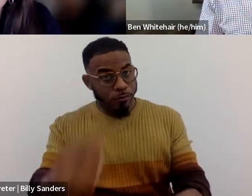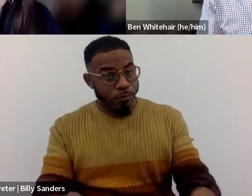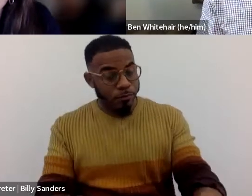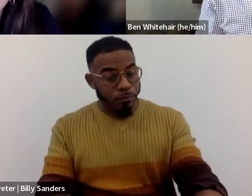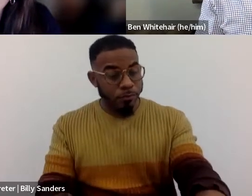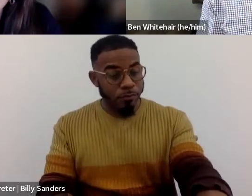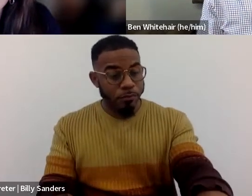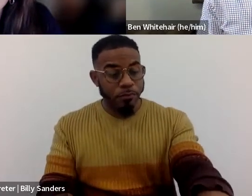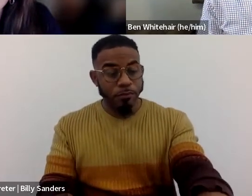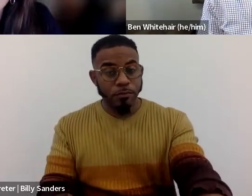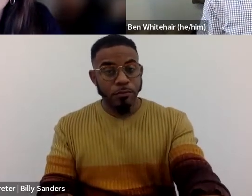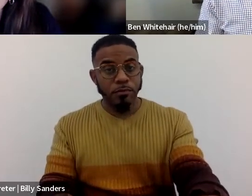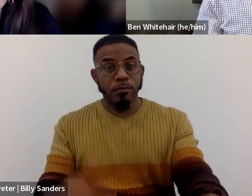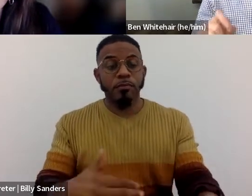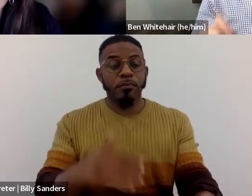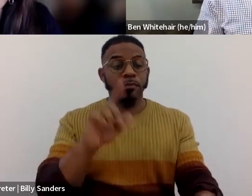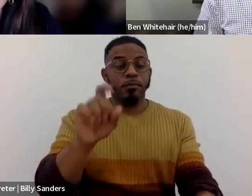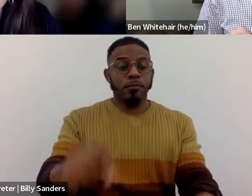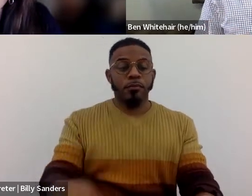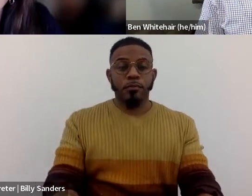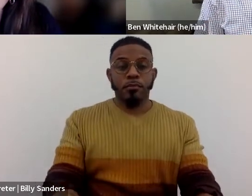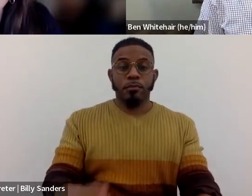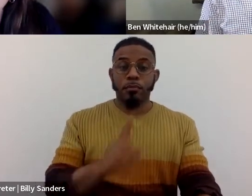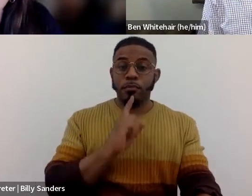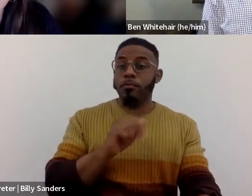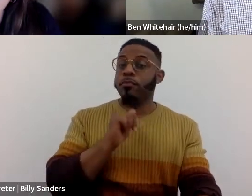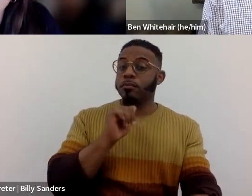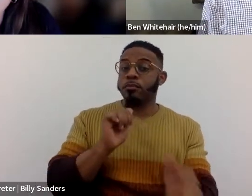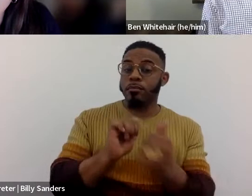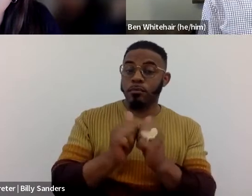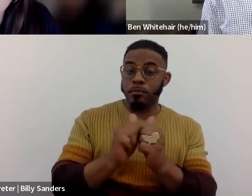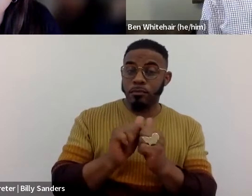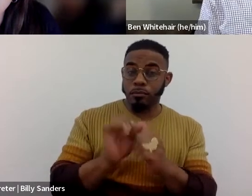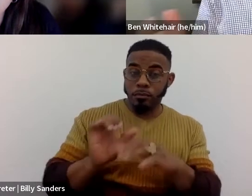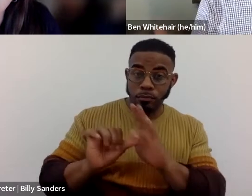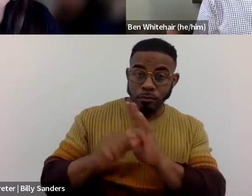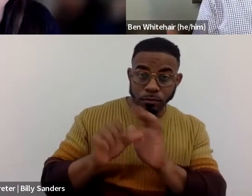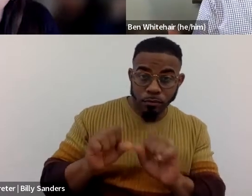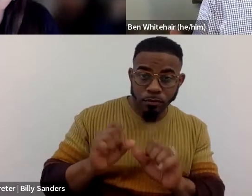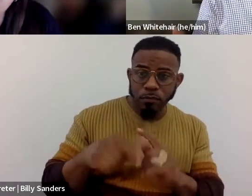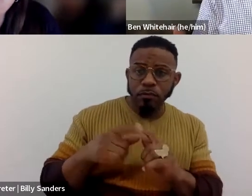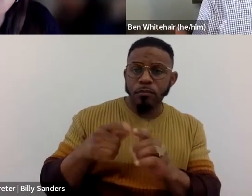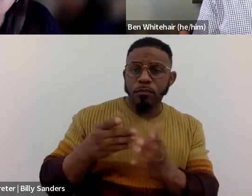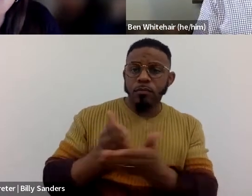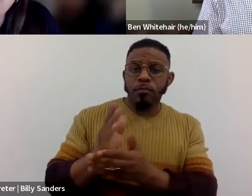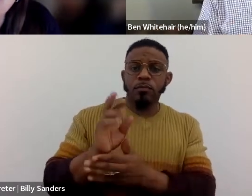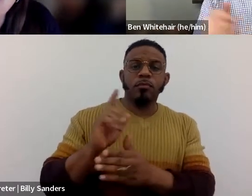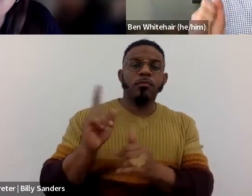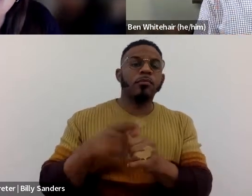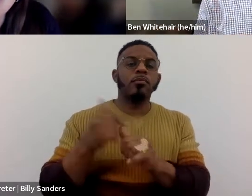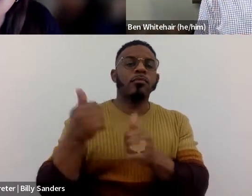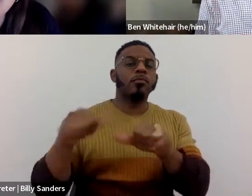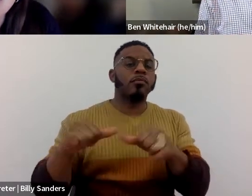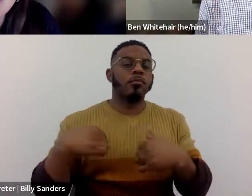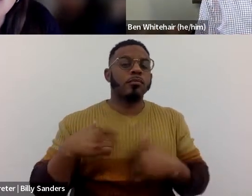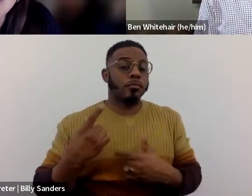Alright, next question, are non-competes enforceable? What about the right of first refusal? I am in a right to work state